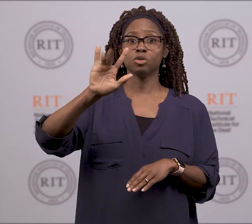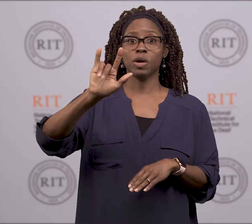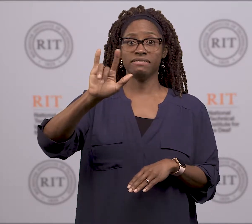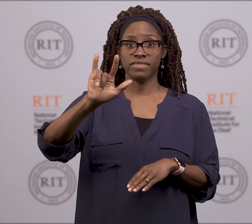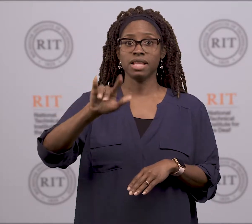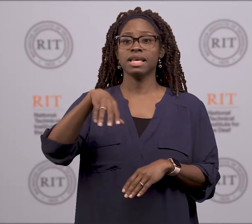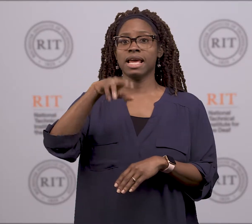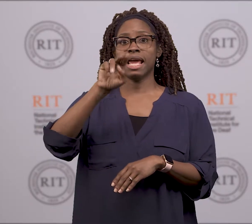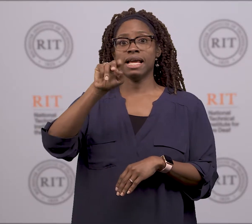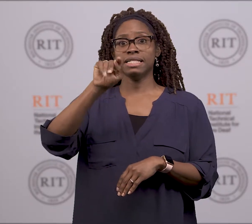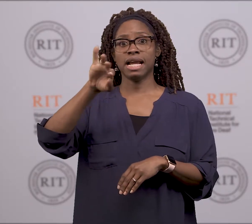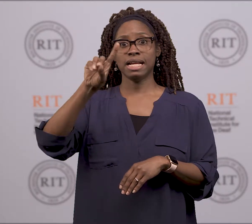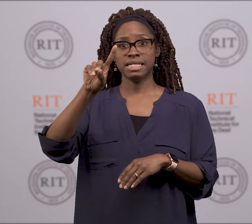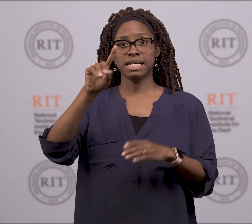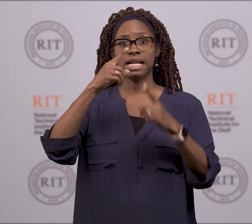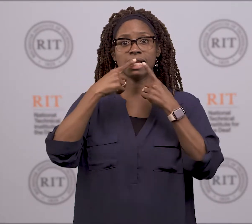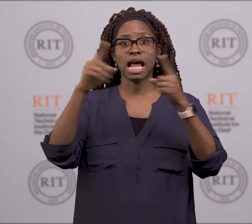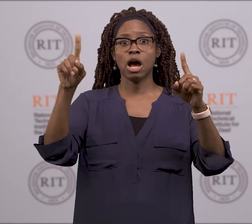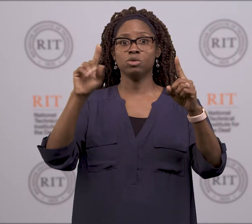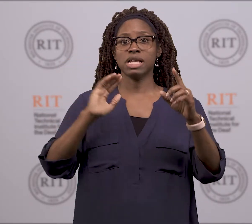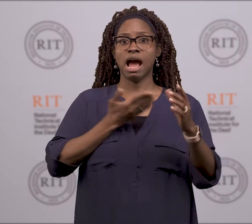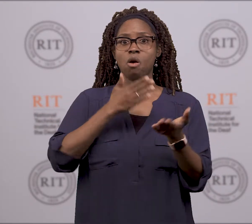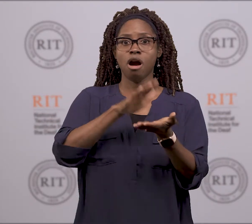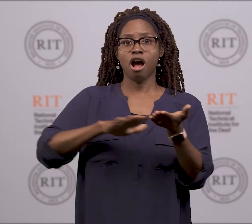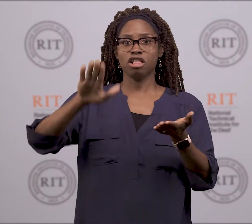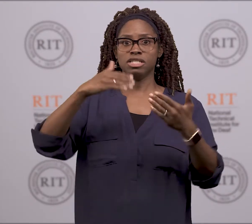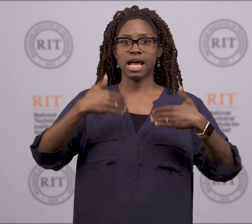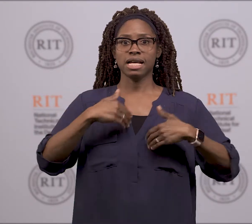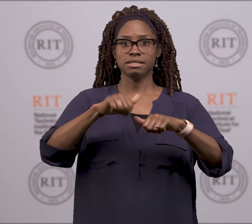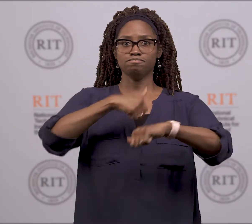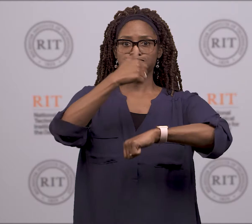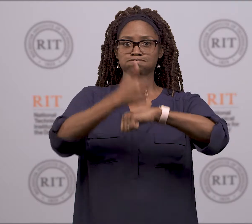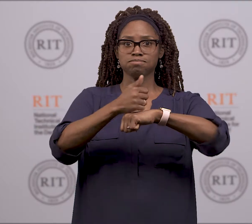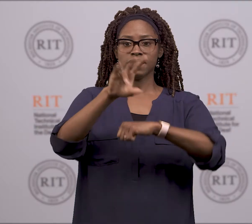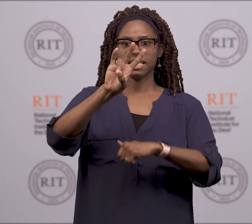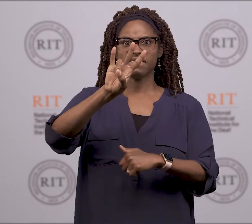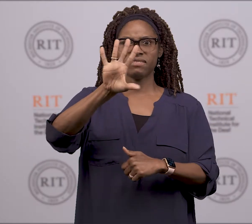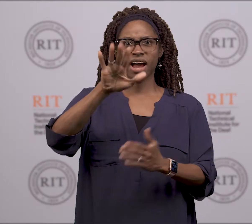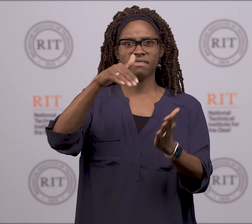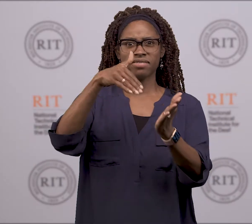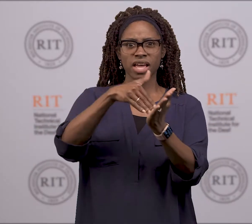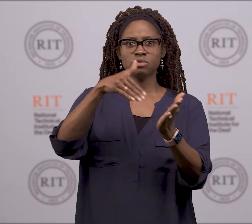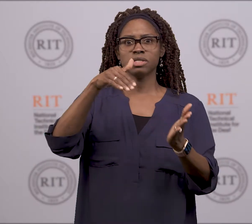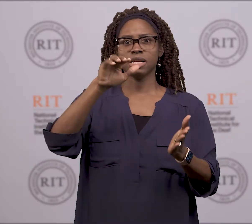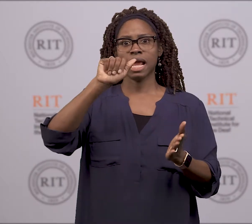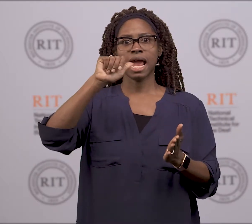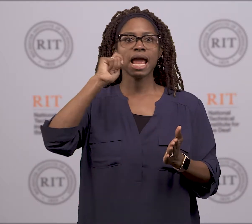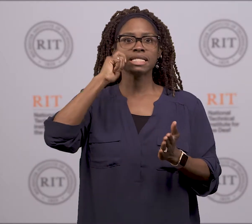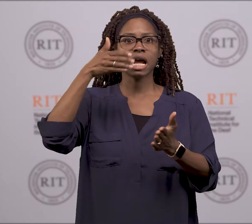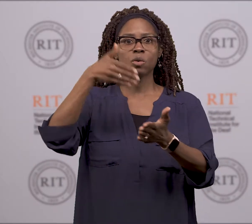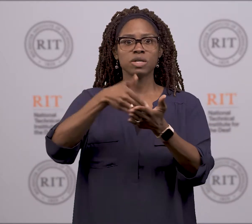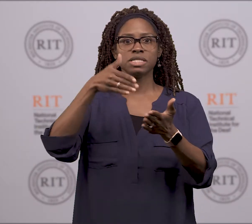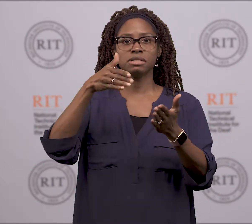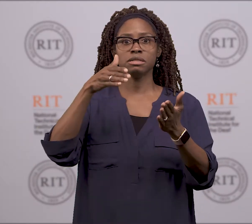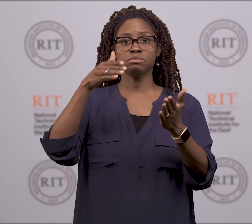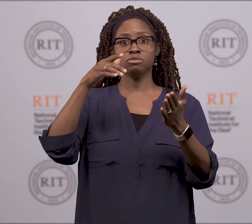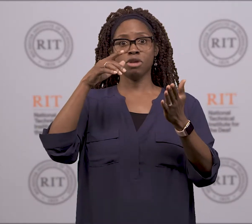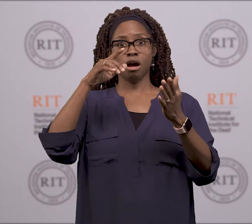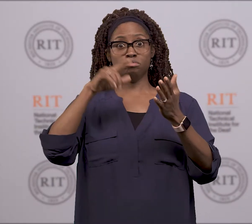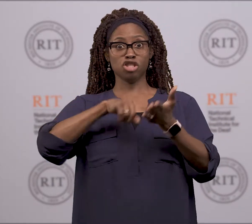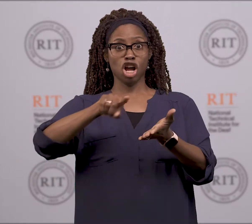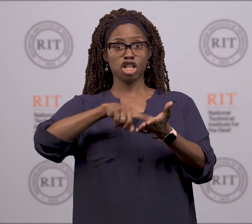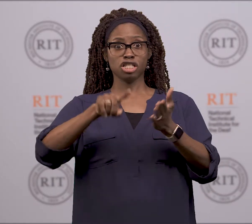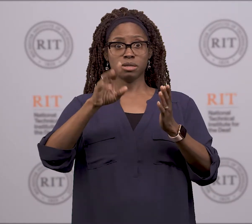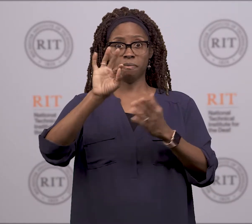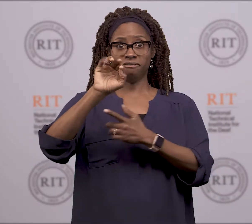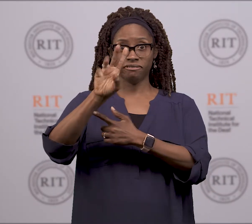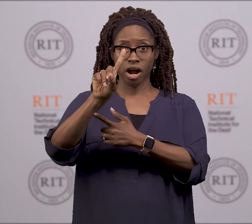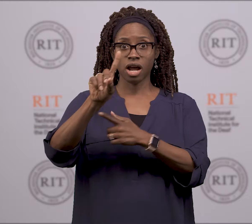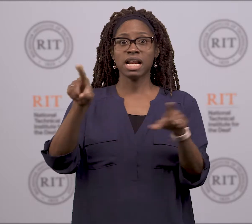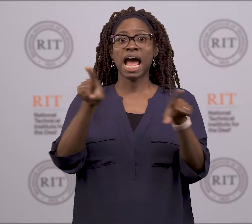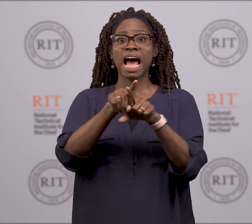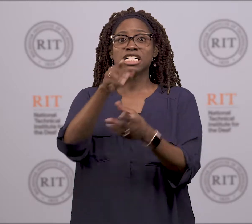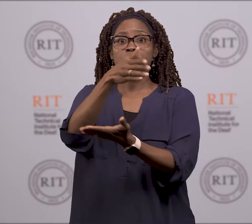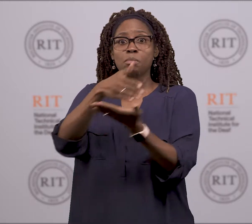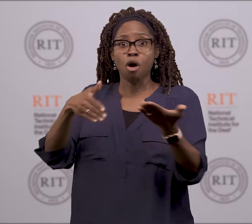On March 25, NTID announced that our college has established a $75,000 Antiracism Scholarship Fund